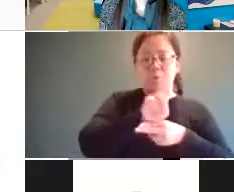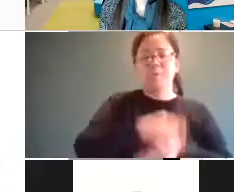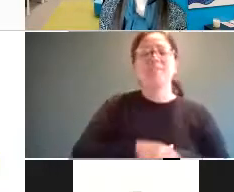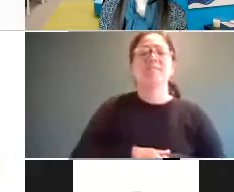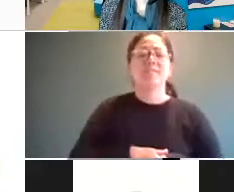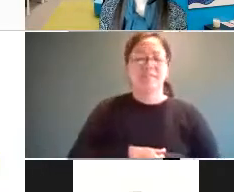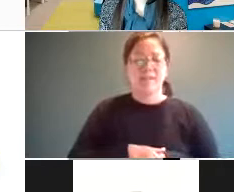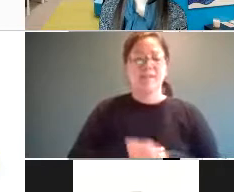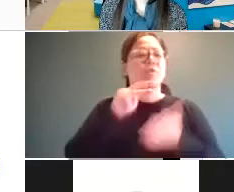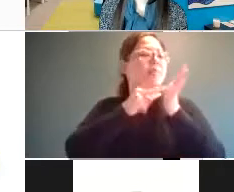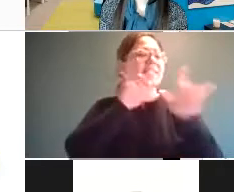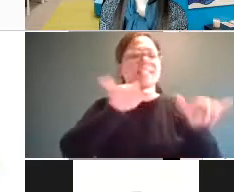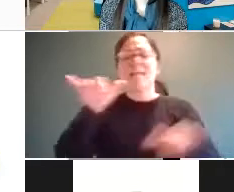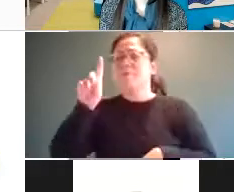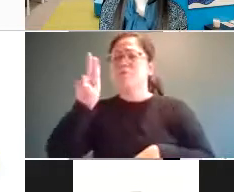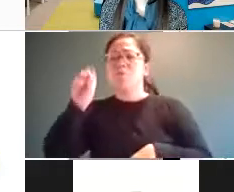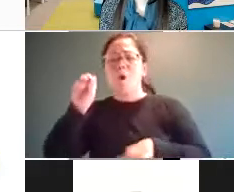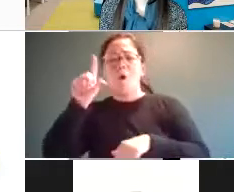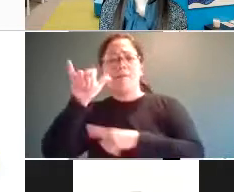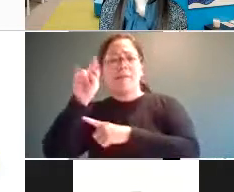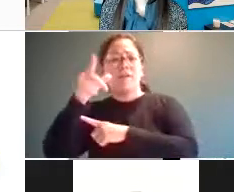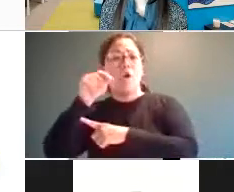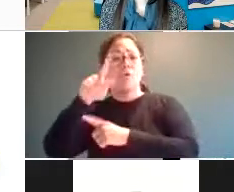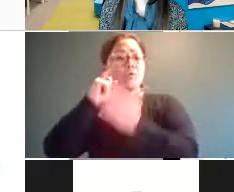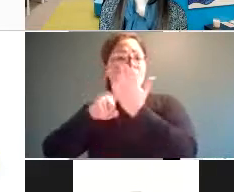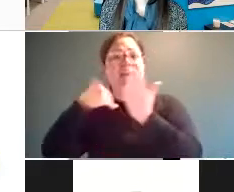So just like Duolingo has that list of slogans